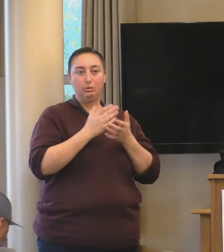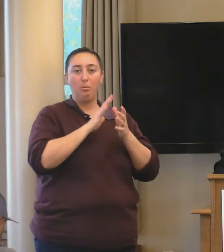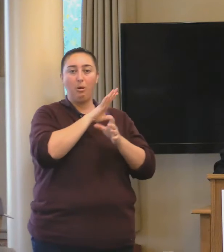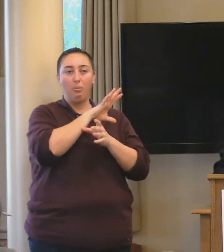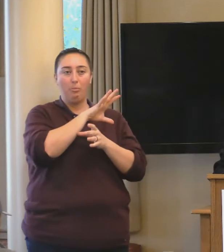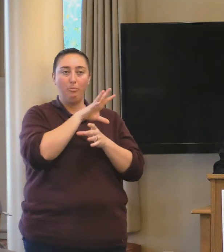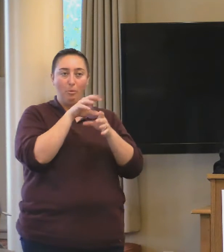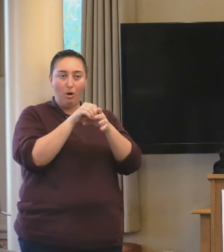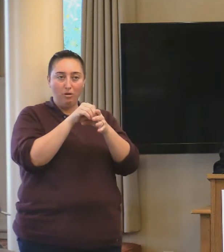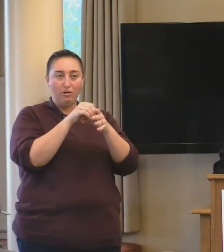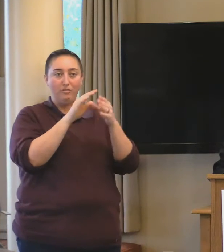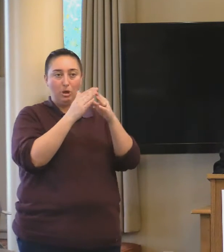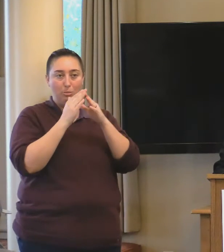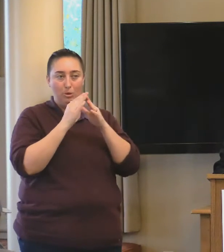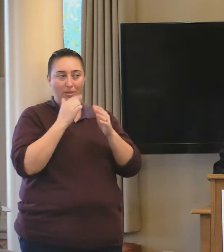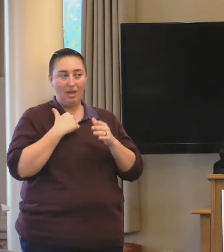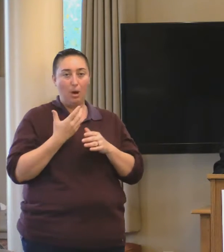more confidence to be a part of the community that I was part of